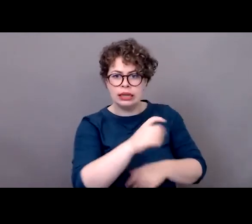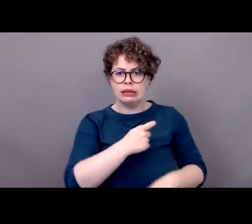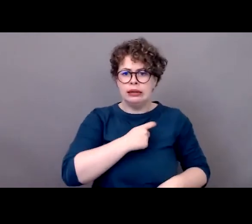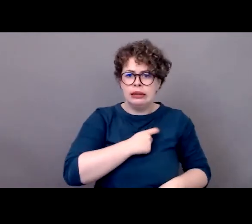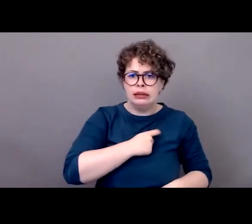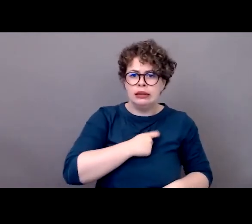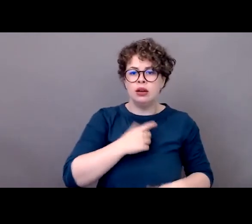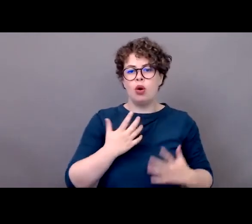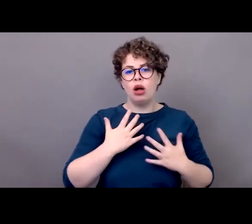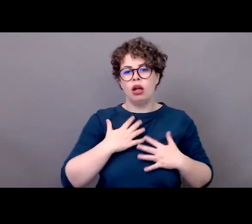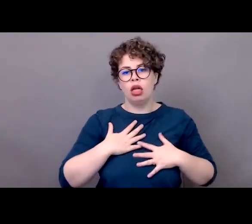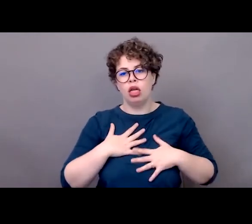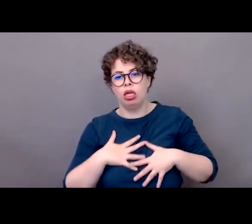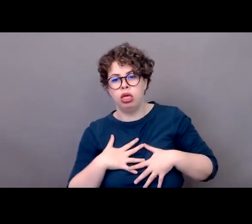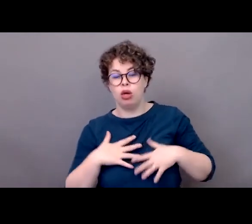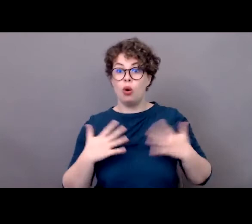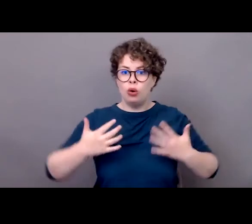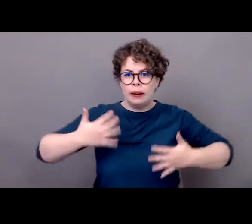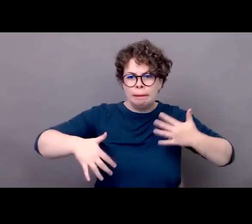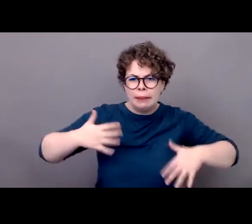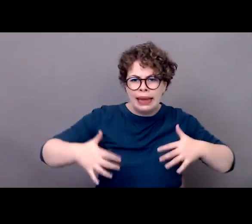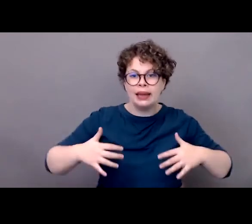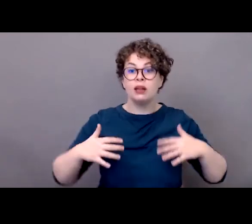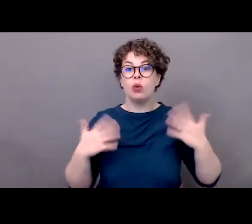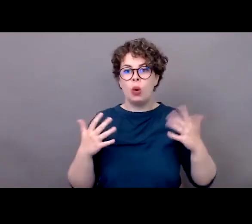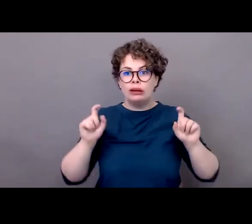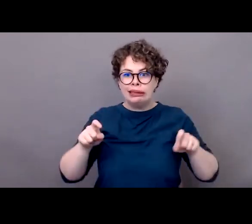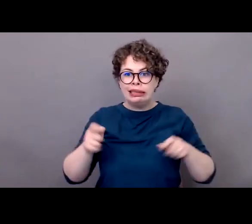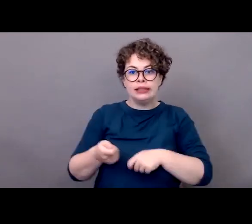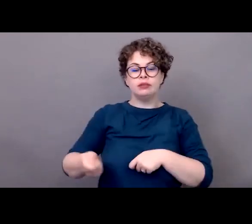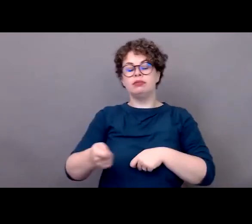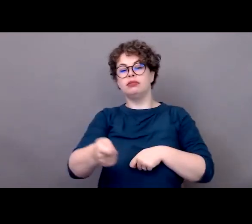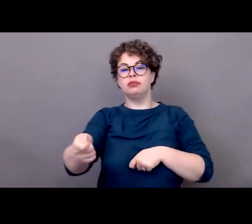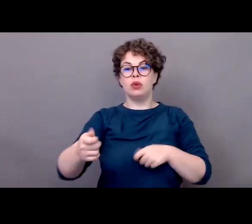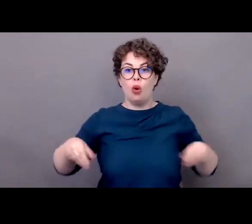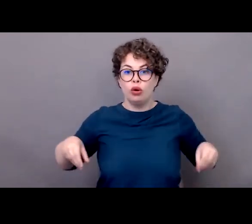fatigue, use of assistive devices and other environmental factors.